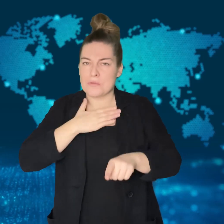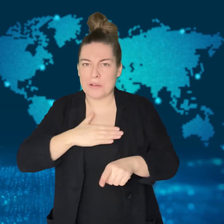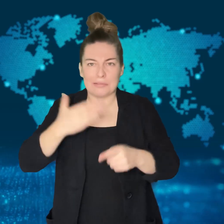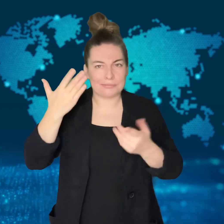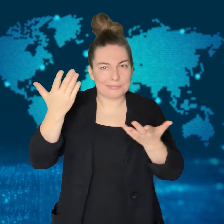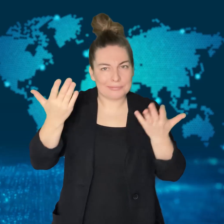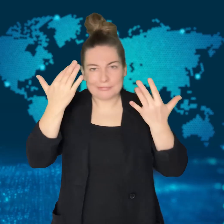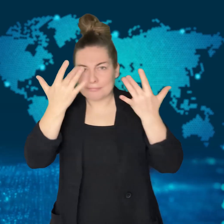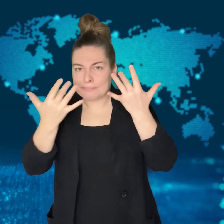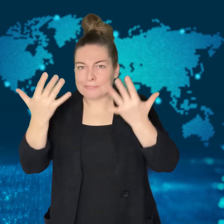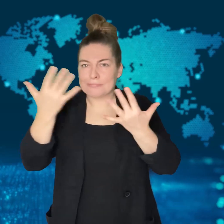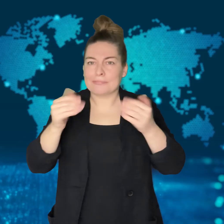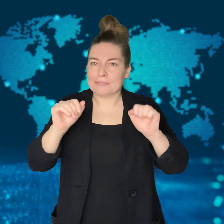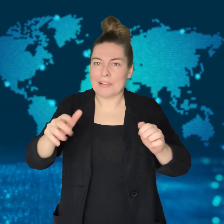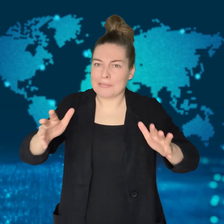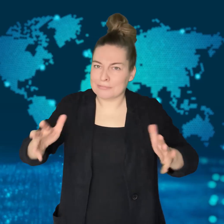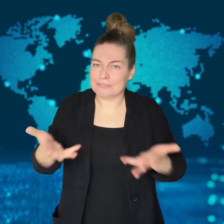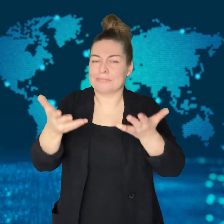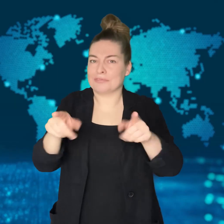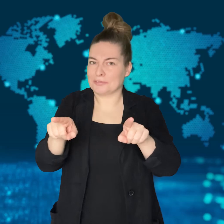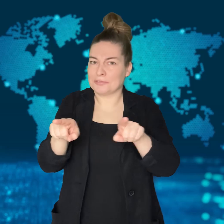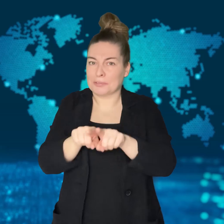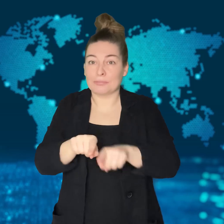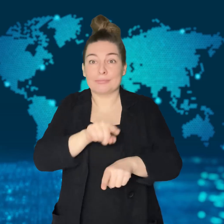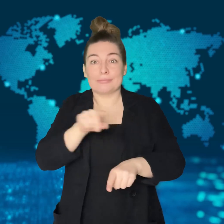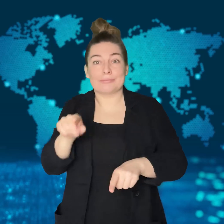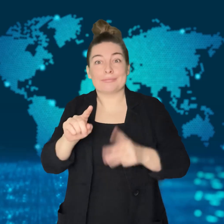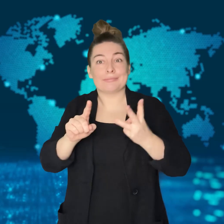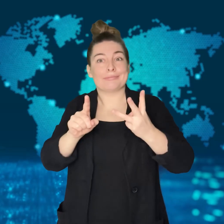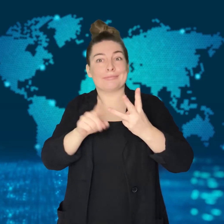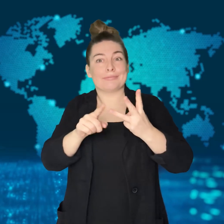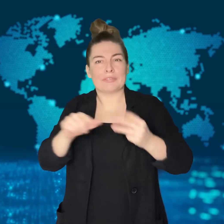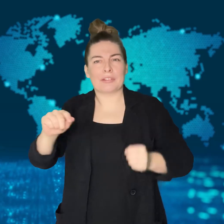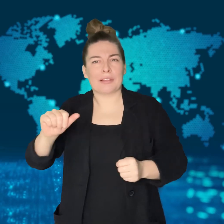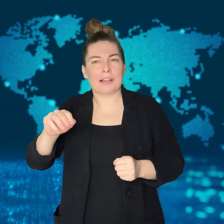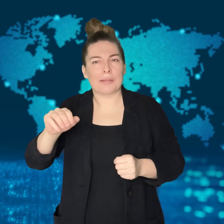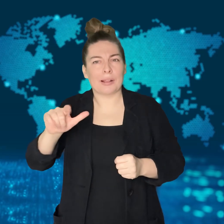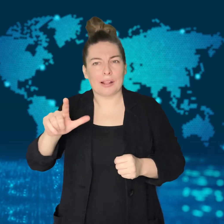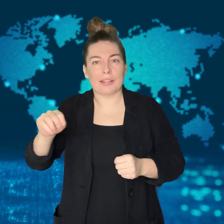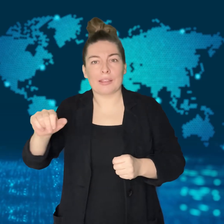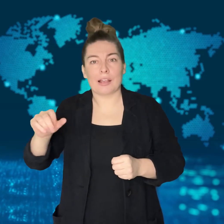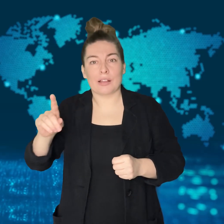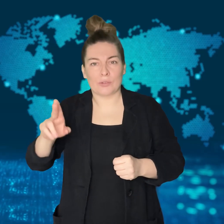and a third state - Tamil Nadu - has been emphasizing